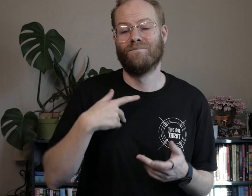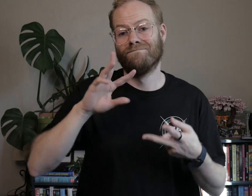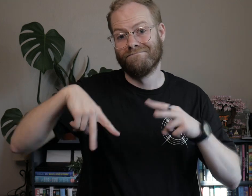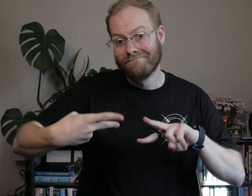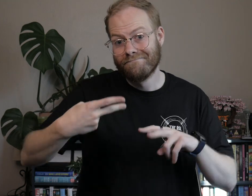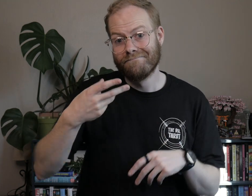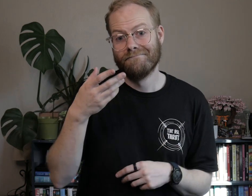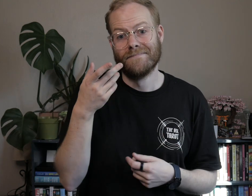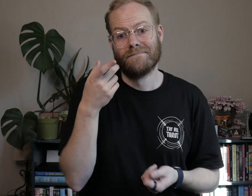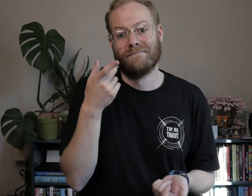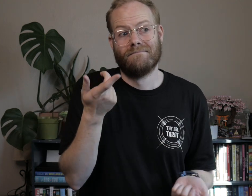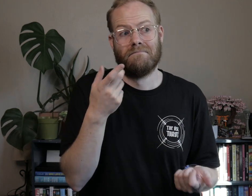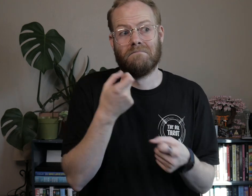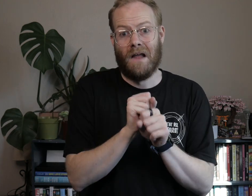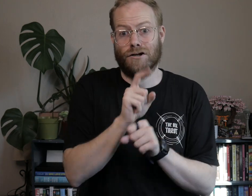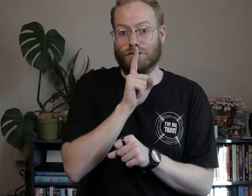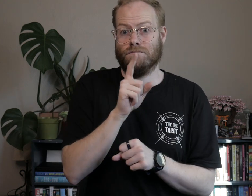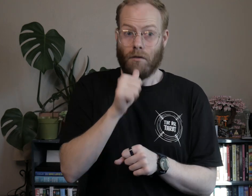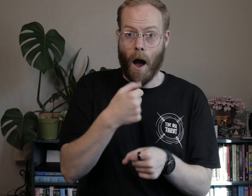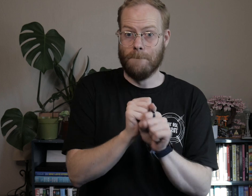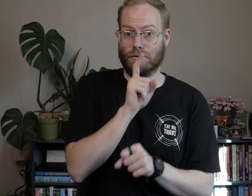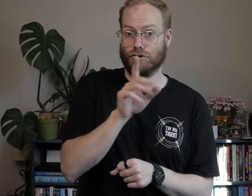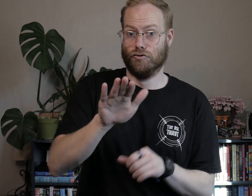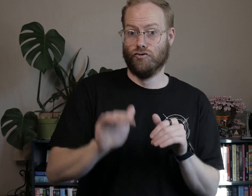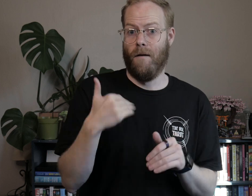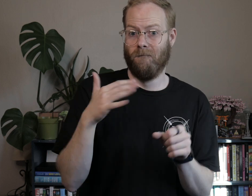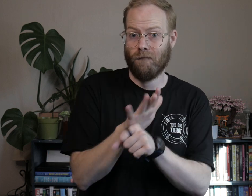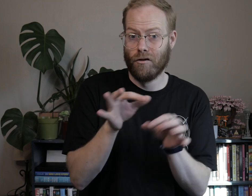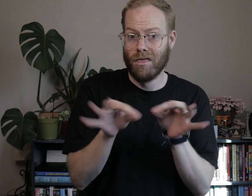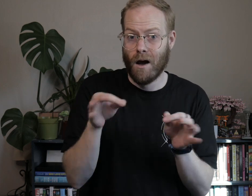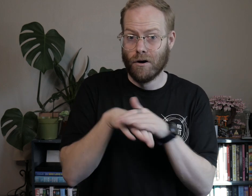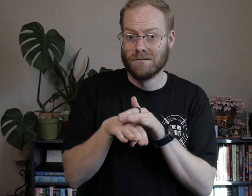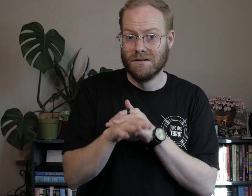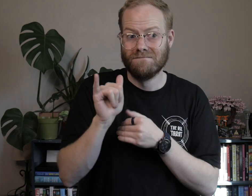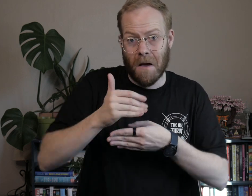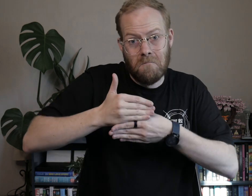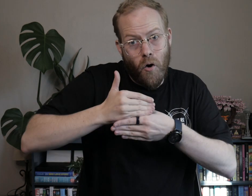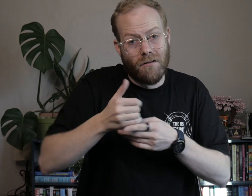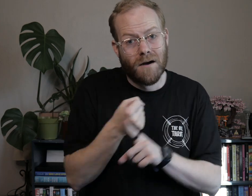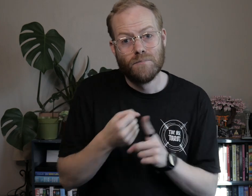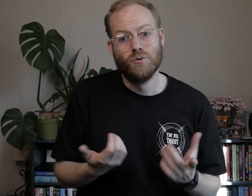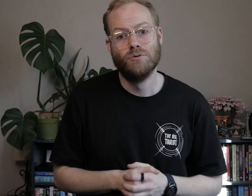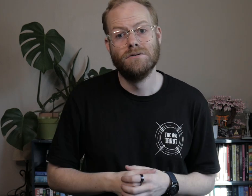I’d flip that on its head and say that not making sure your child has full language access is borderline abuse.